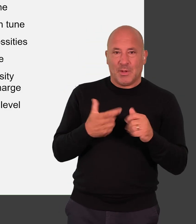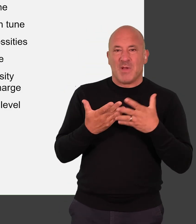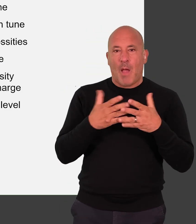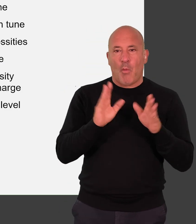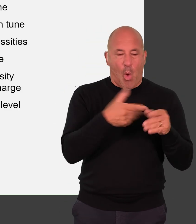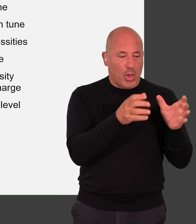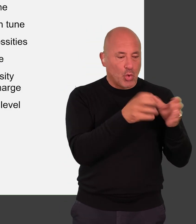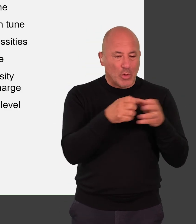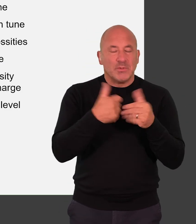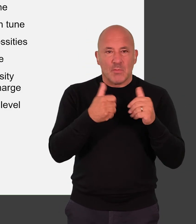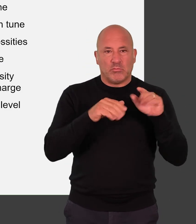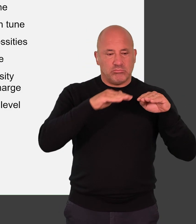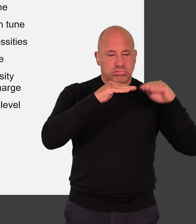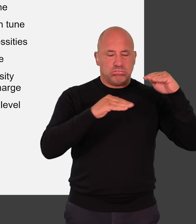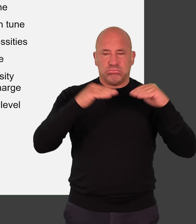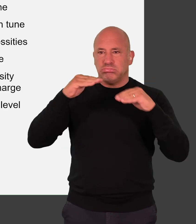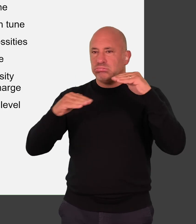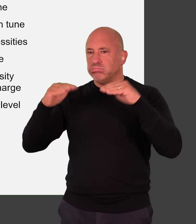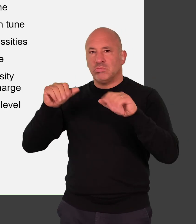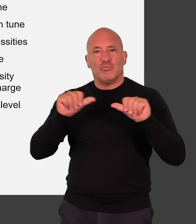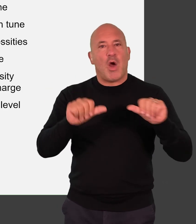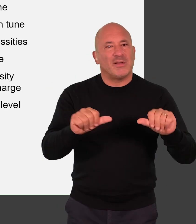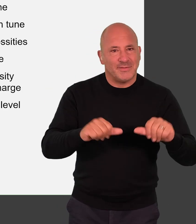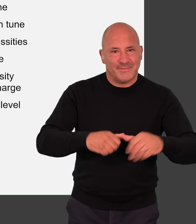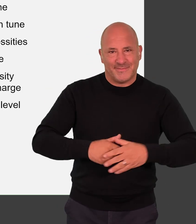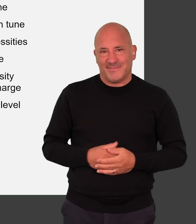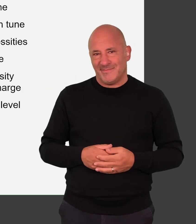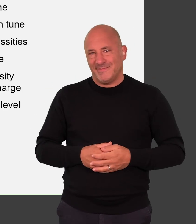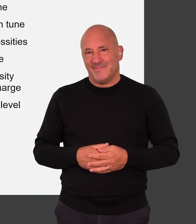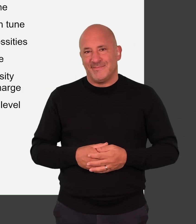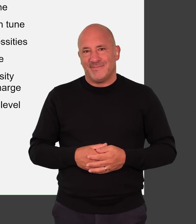to restore stable functioning across all the groups.